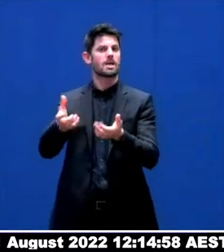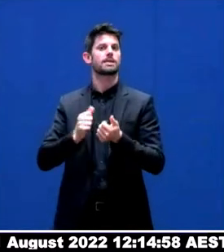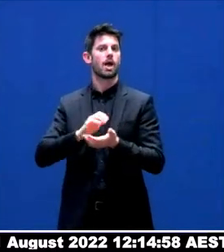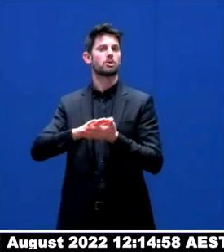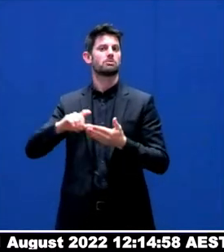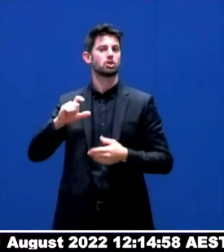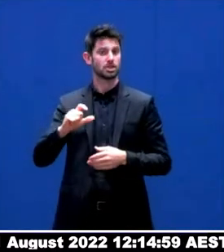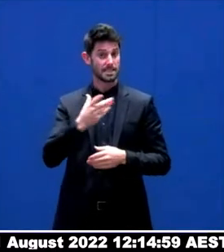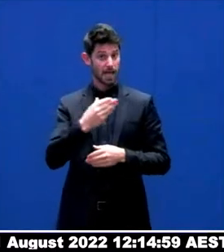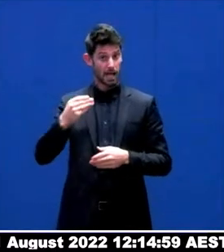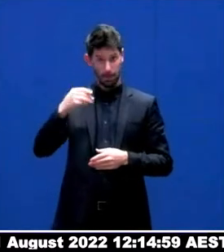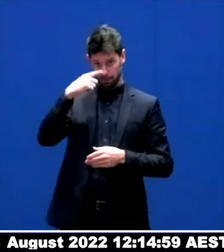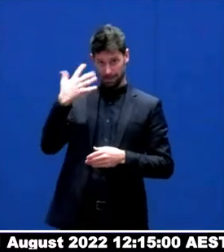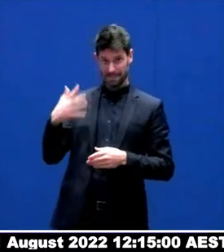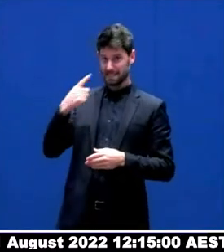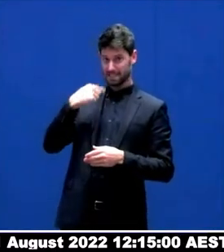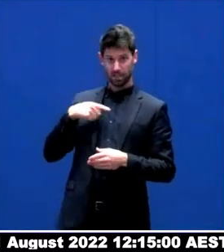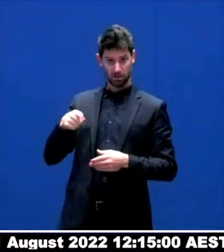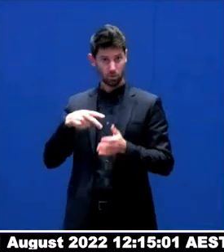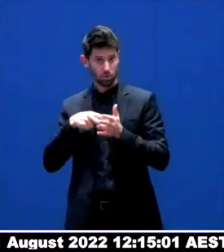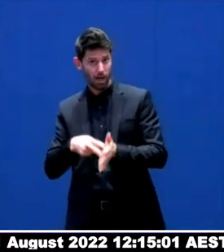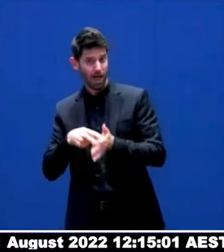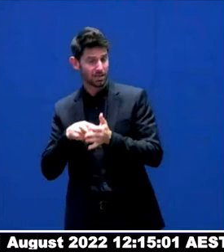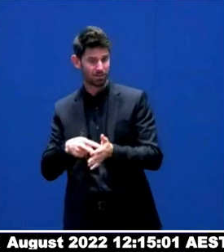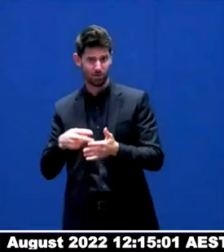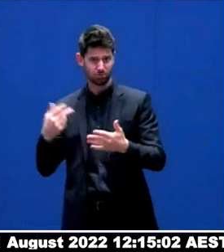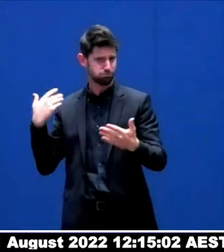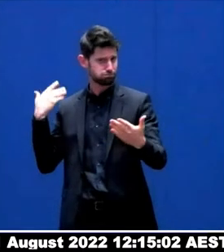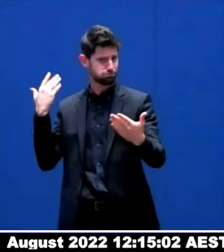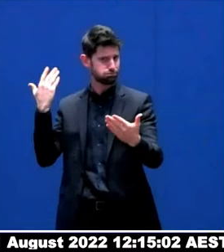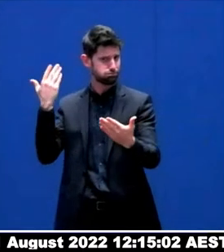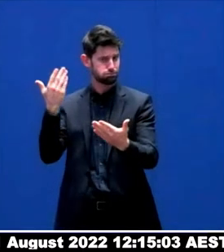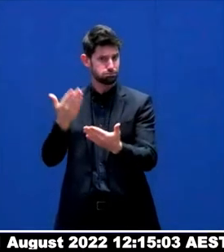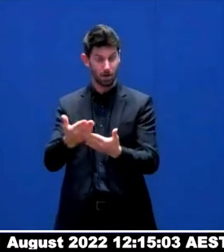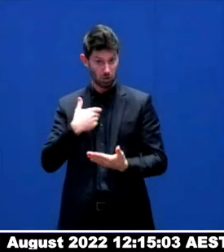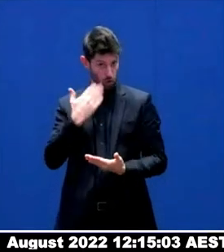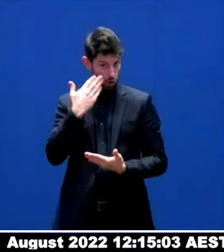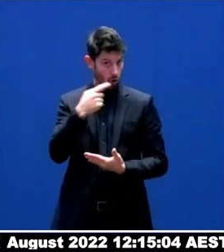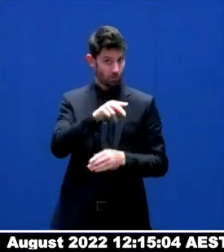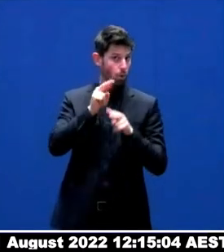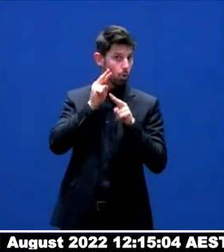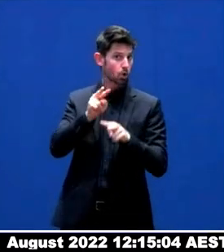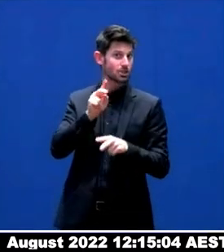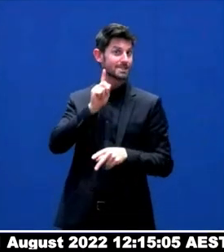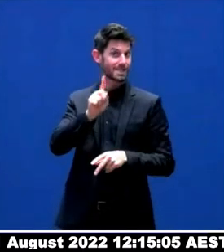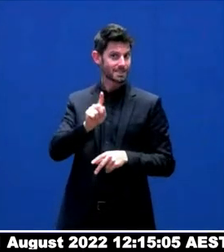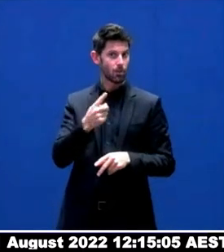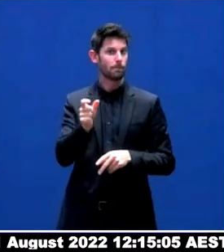that they've been on the housing list for a long time. And I don't know if you were following the evidence yesterday, but 'Claudia', who's a